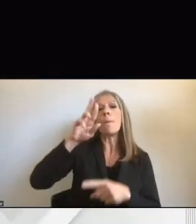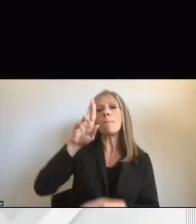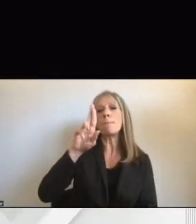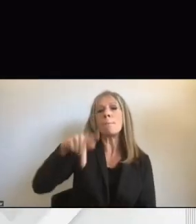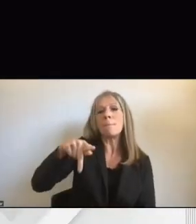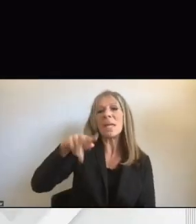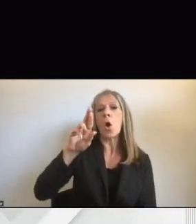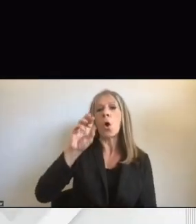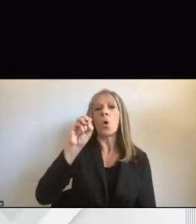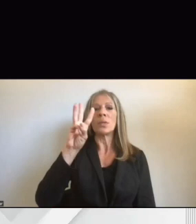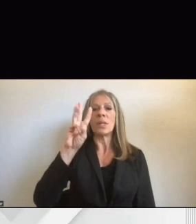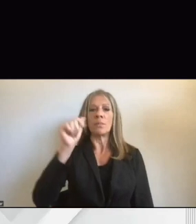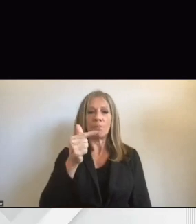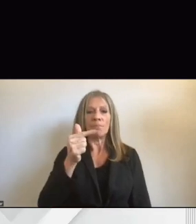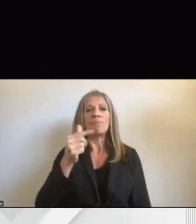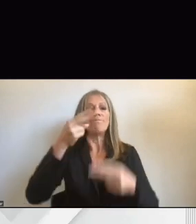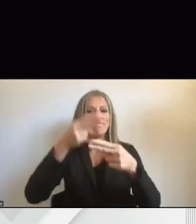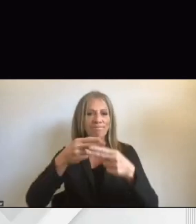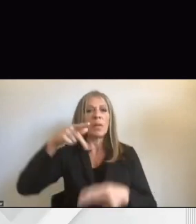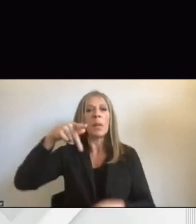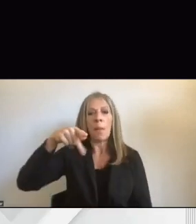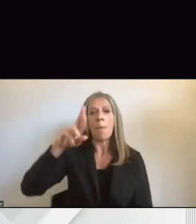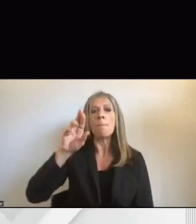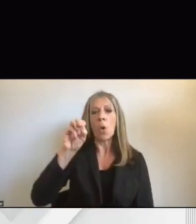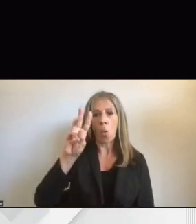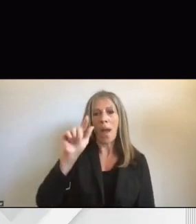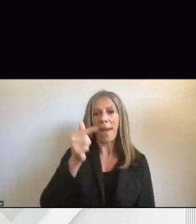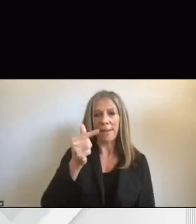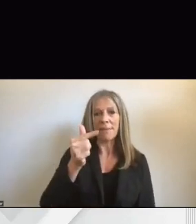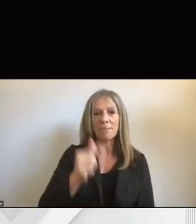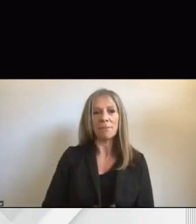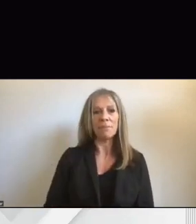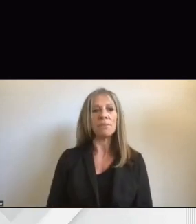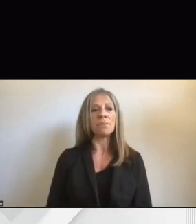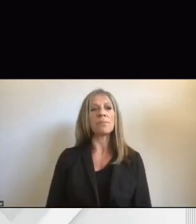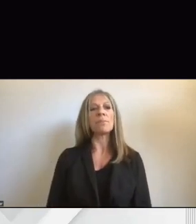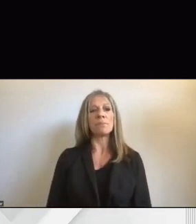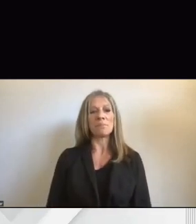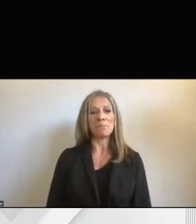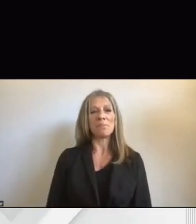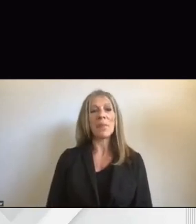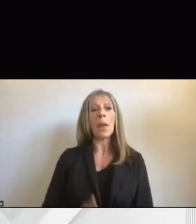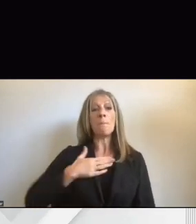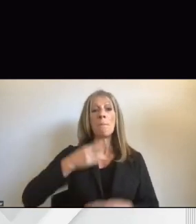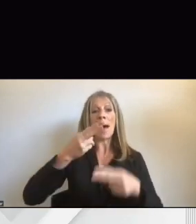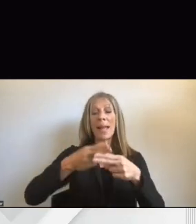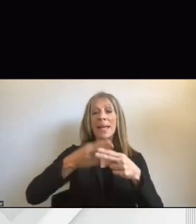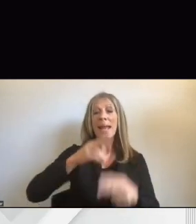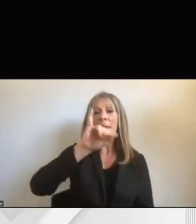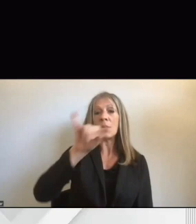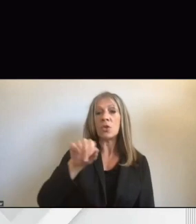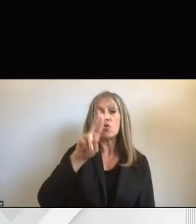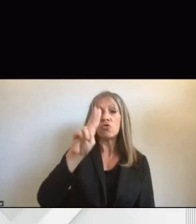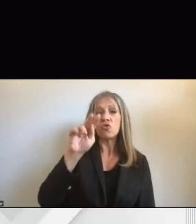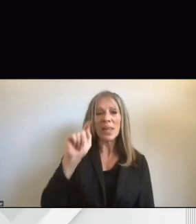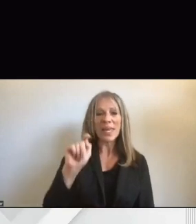Guidelines, also referred to as PROWAG. My name is Juliet Shoultz and I am